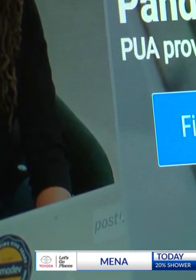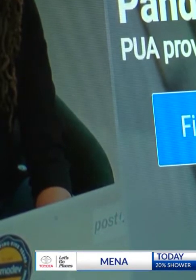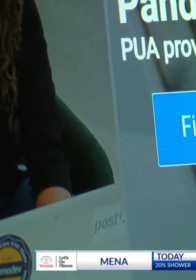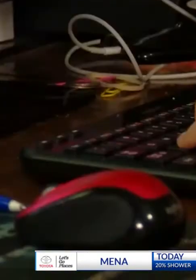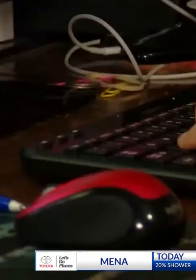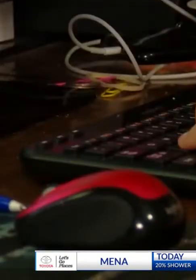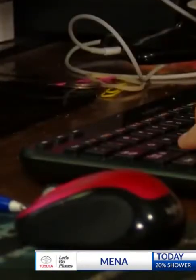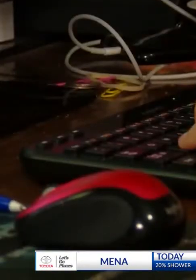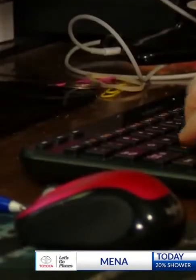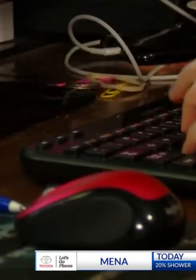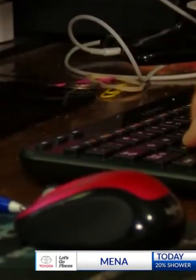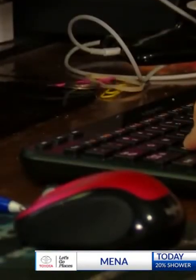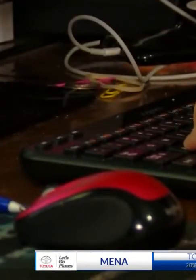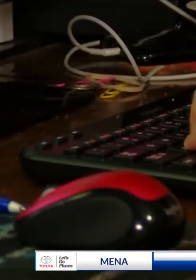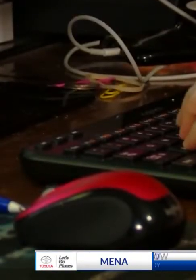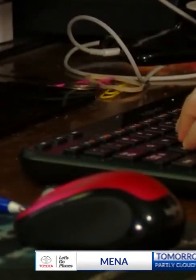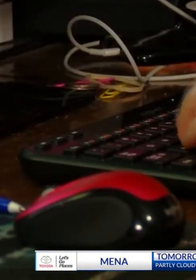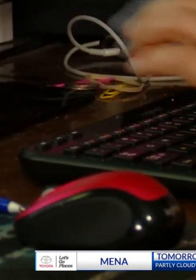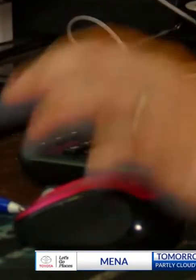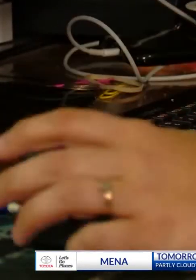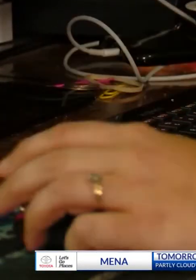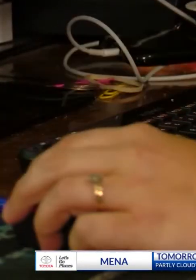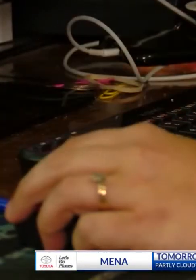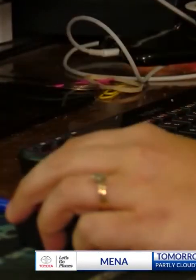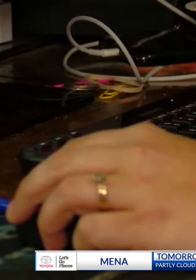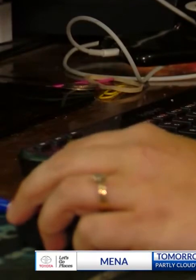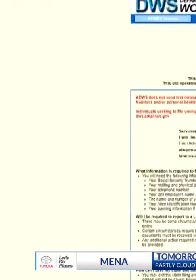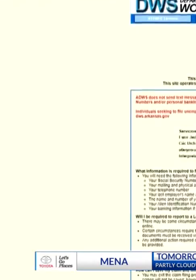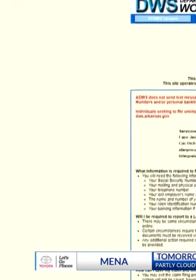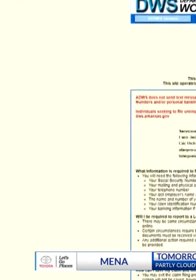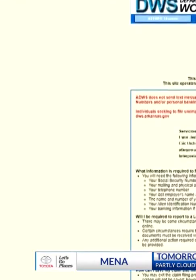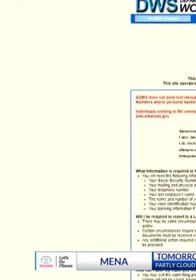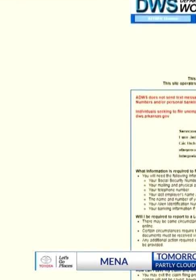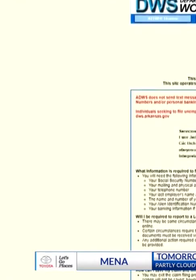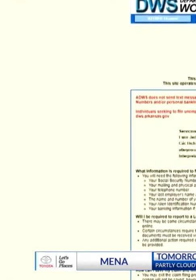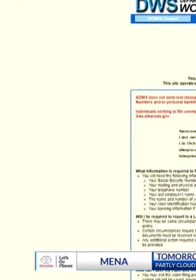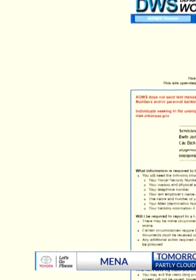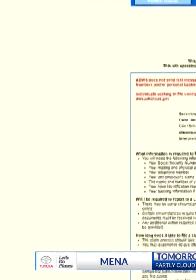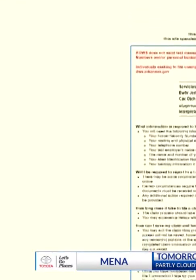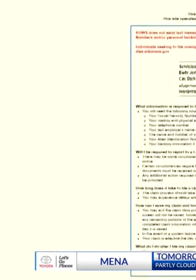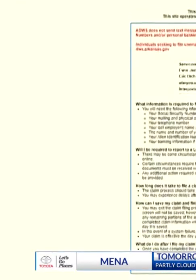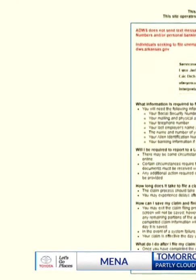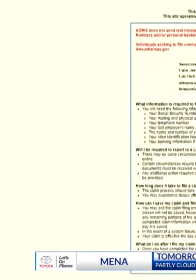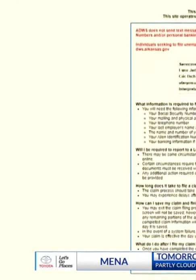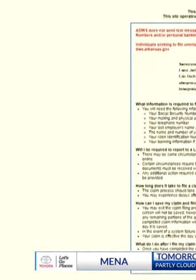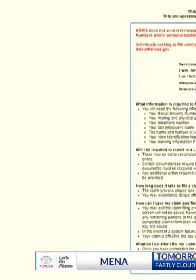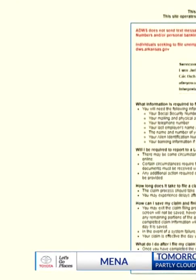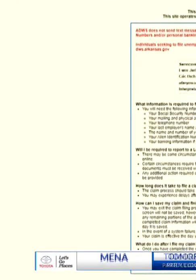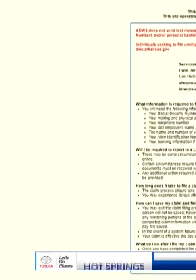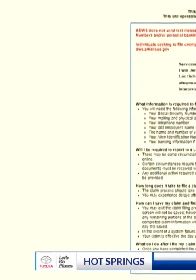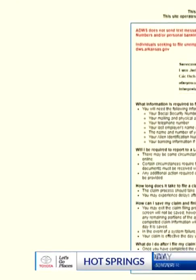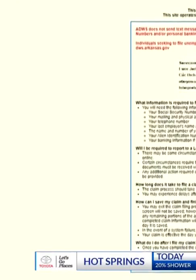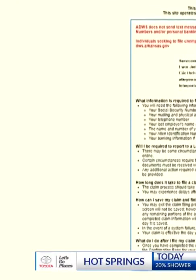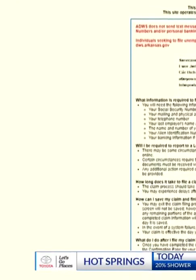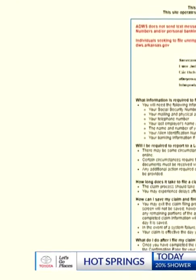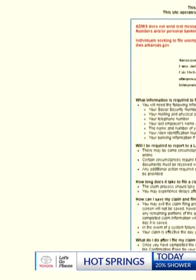CLAIMS IN THE PANDEMIC UNEMPLOYMENT ASSITANCE SYSTEM AND 1THOUSAND IN THE UNEMPLOYMENT SYSTEM TO MAKE SURE EVERYTHING IS ON THE UP AND UP BECAUSE IT COULD COST